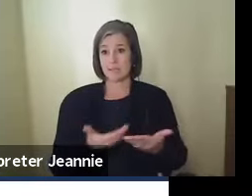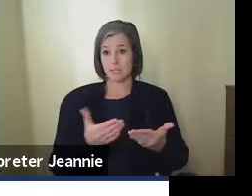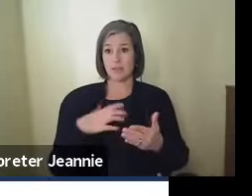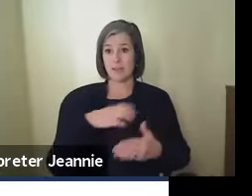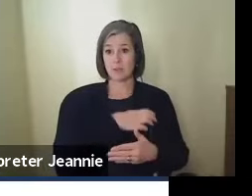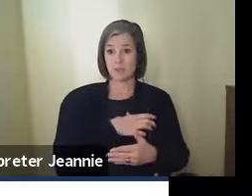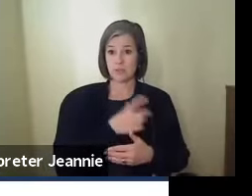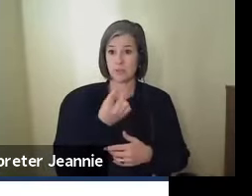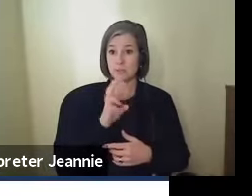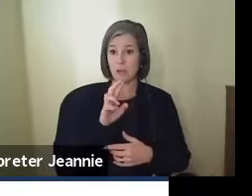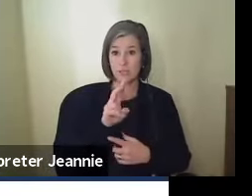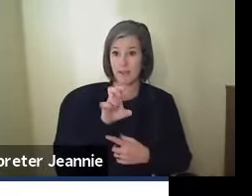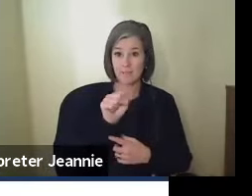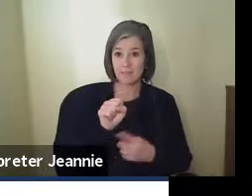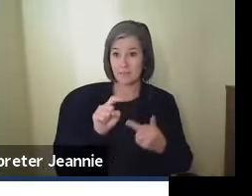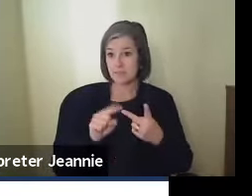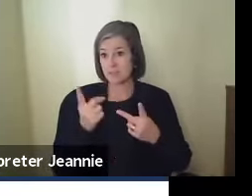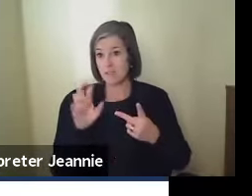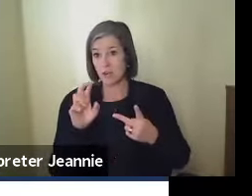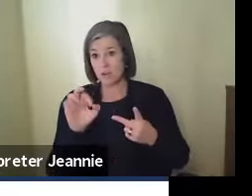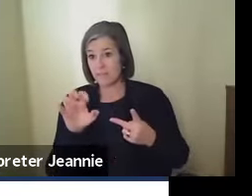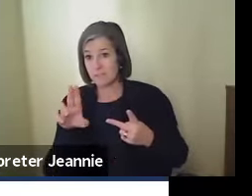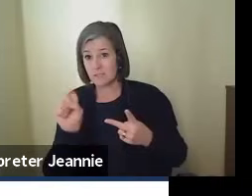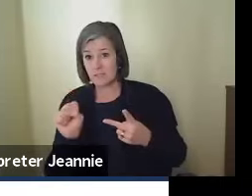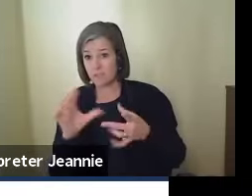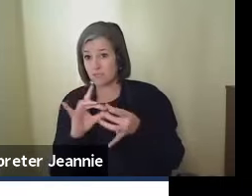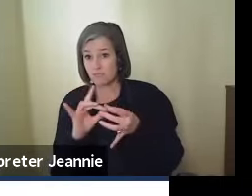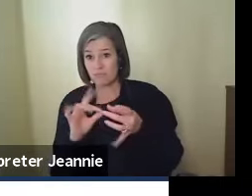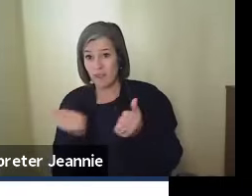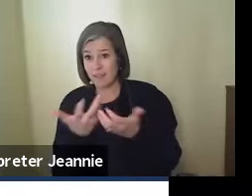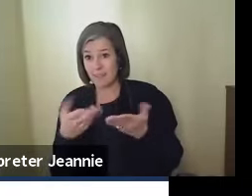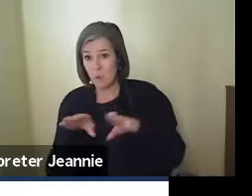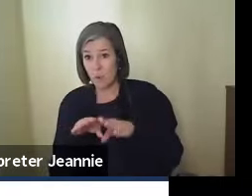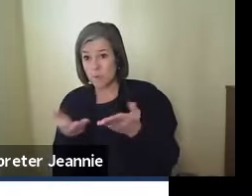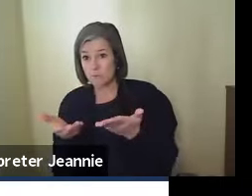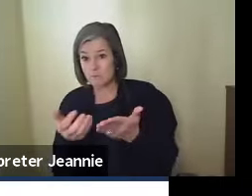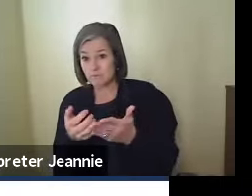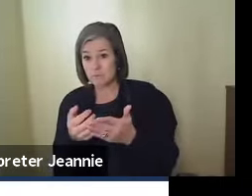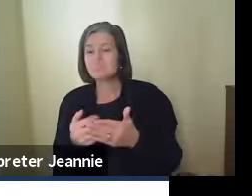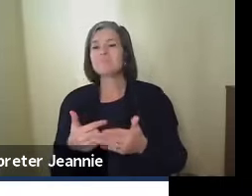do you want to say any closing remarks? >> I will just encourage everyone